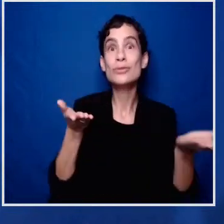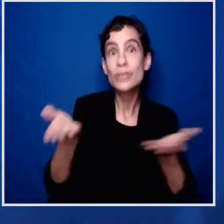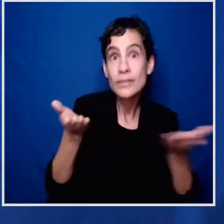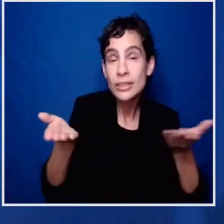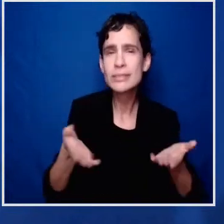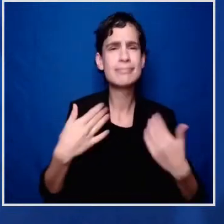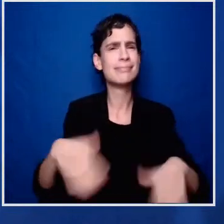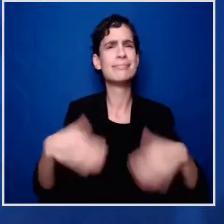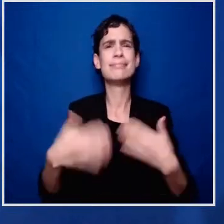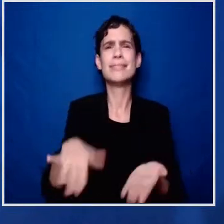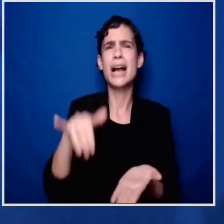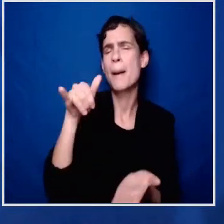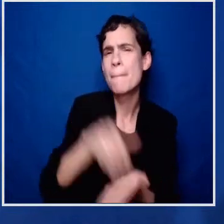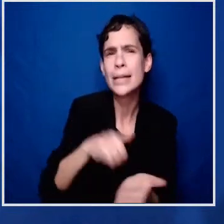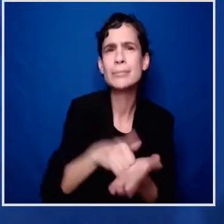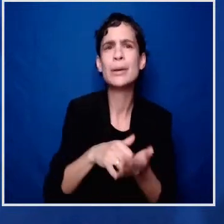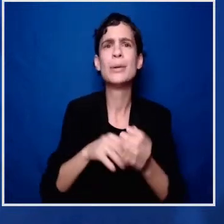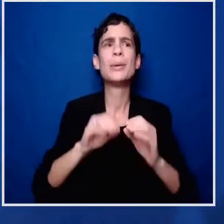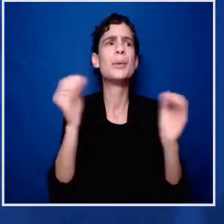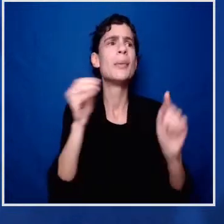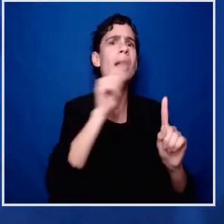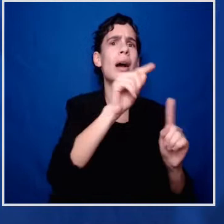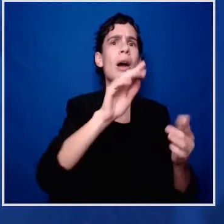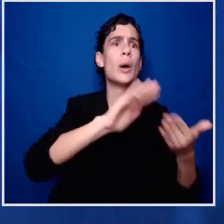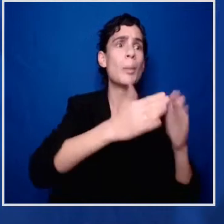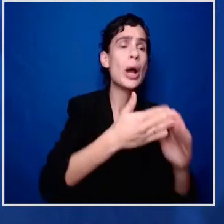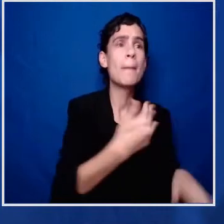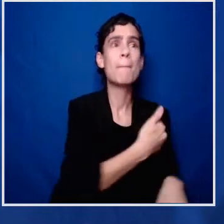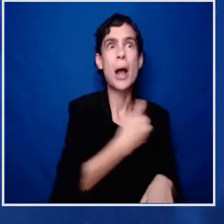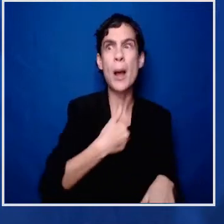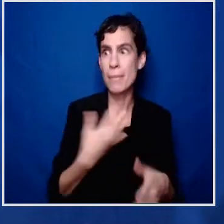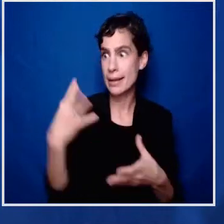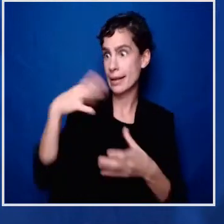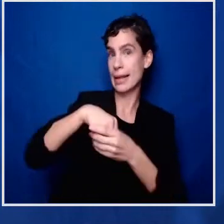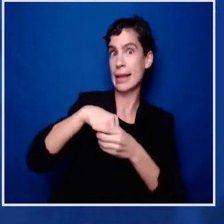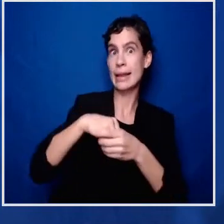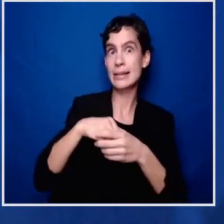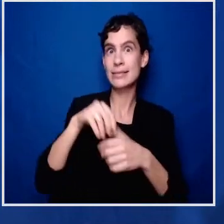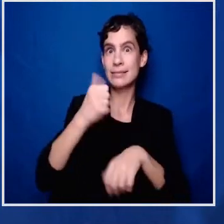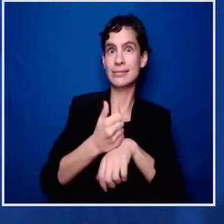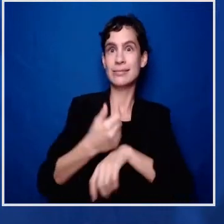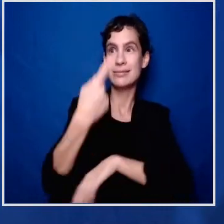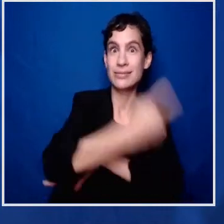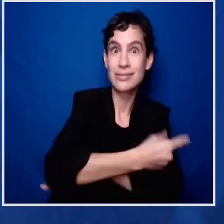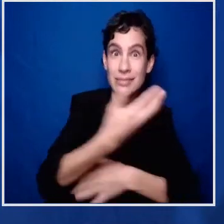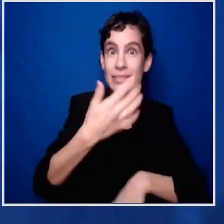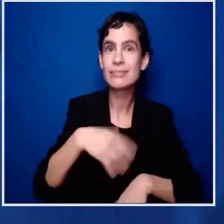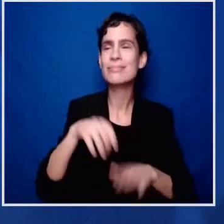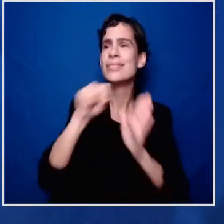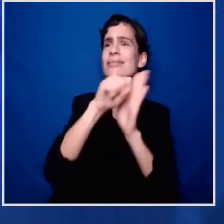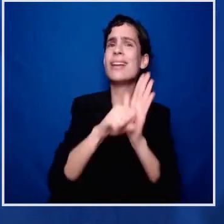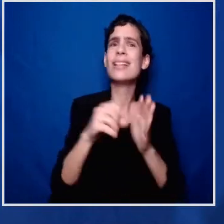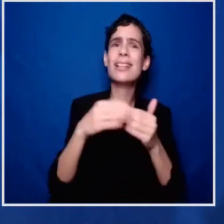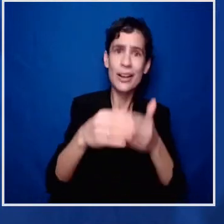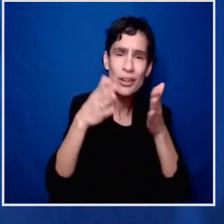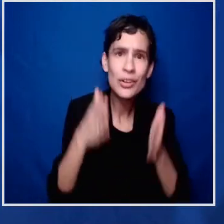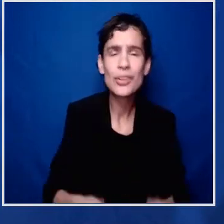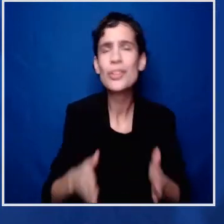SERVICE LEADERS, COMMUNITY MEMBERS, AND STATE, LOCAL, AND NATIONAL ORGANIZATIONS ACROSS